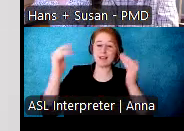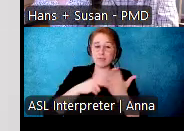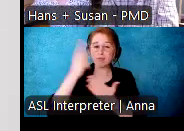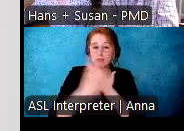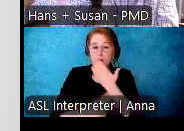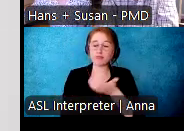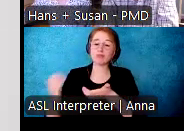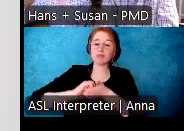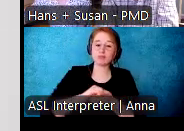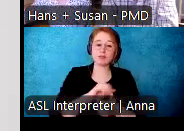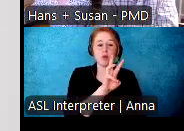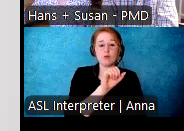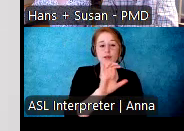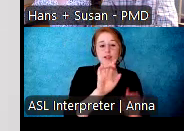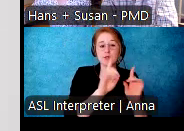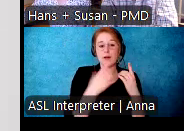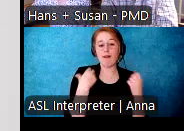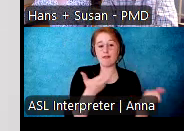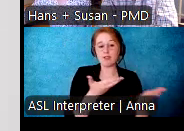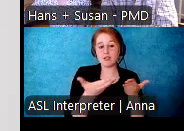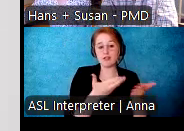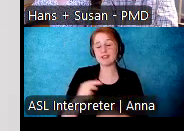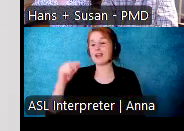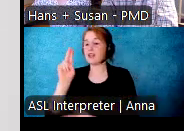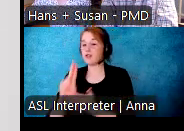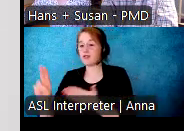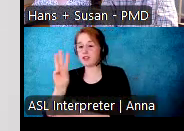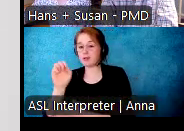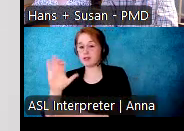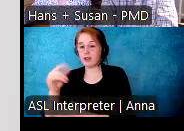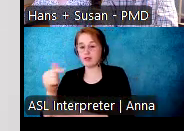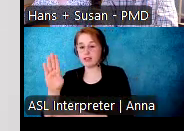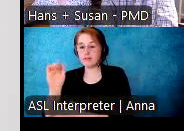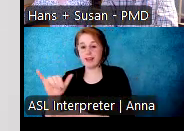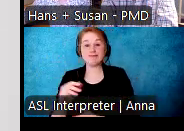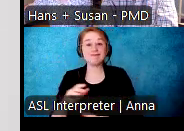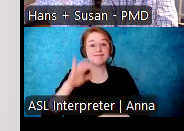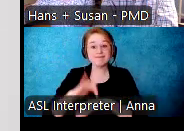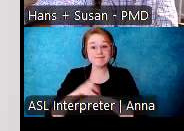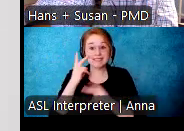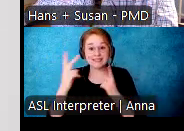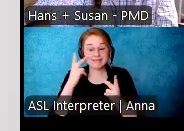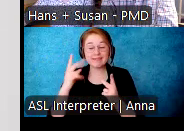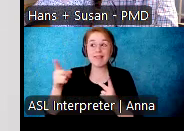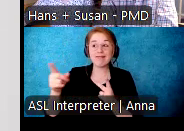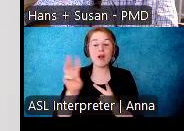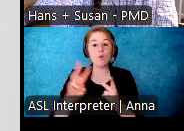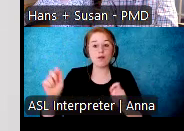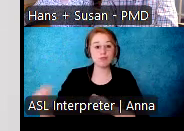in partnership with the University of Wisconsin Green Bay. Visit our website at WisCaregiverCDCP.com.